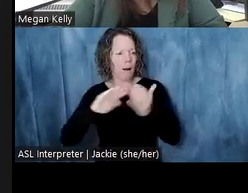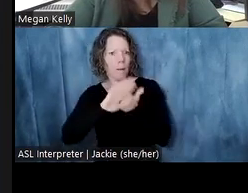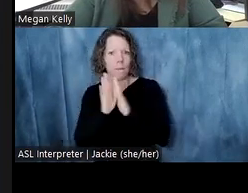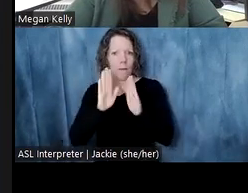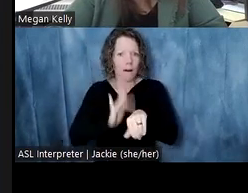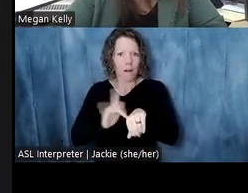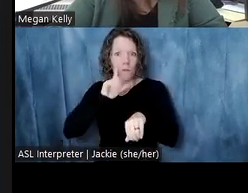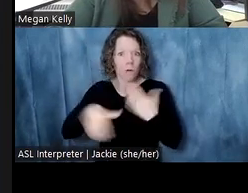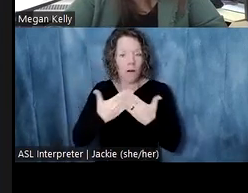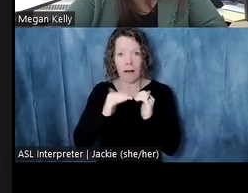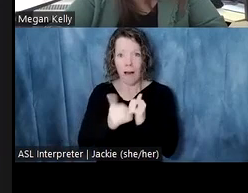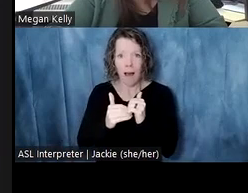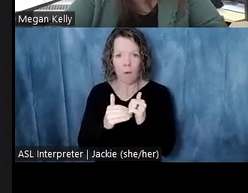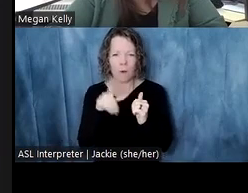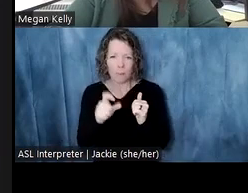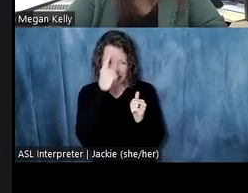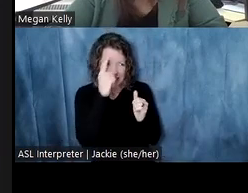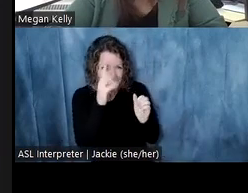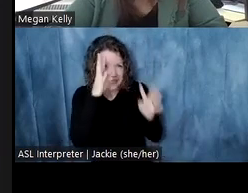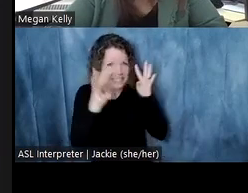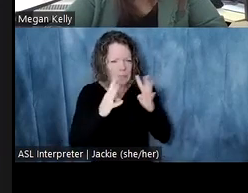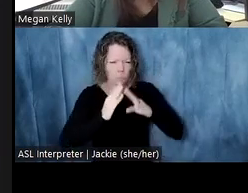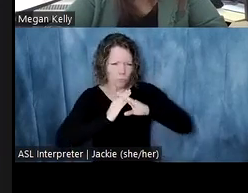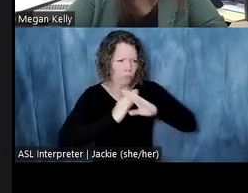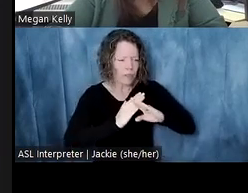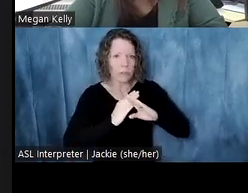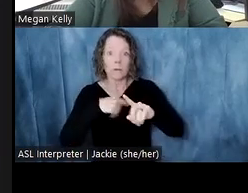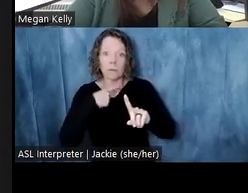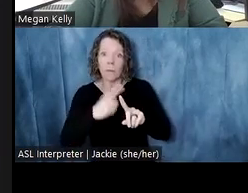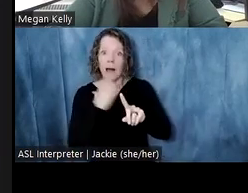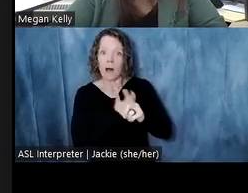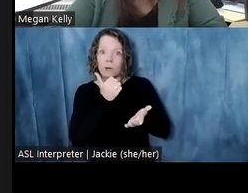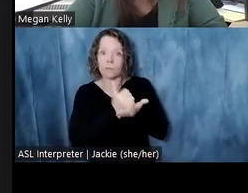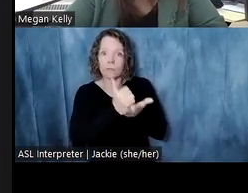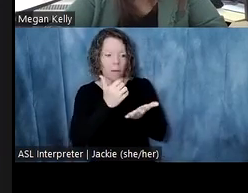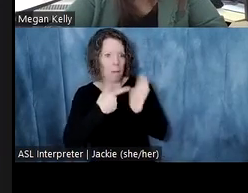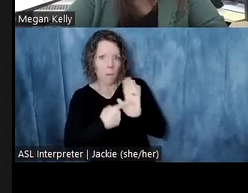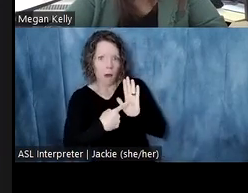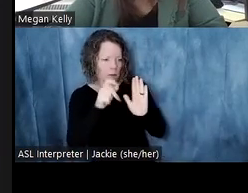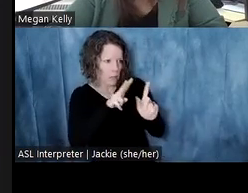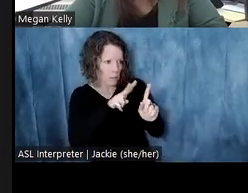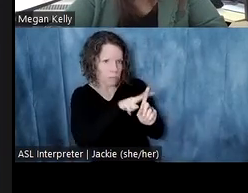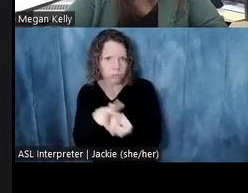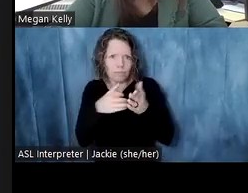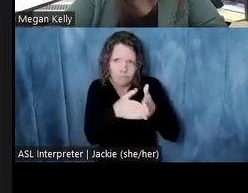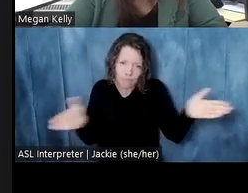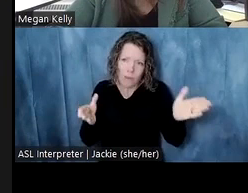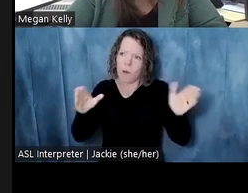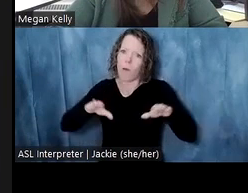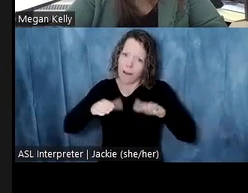and scalable treatment models that harness the input and benefits of peer support. Today we will